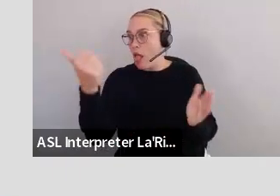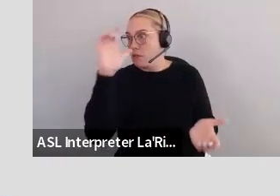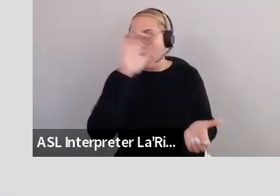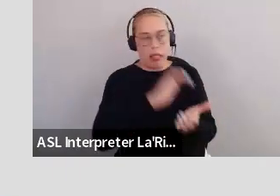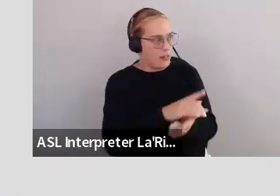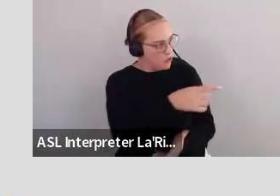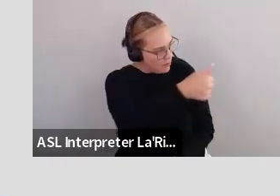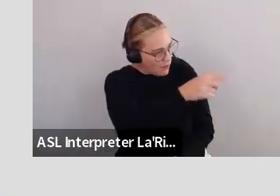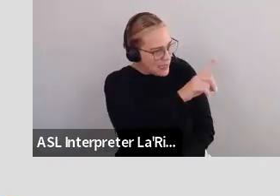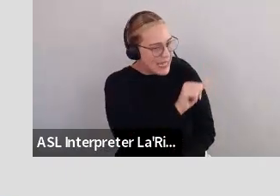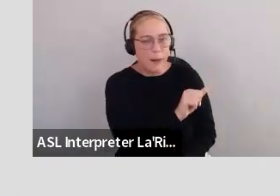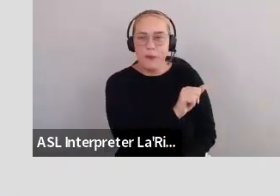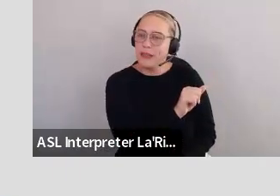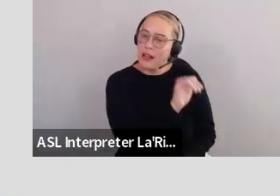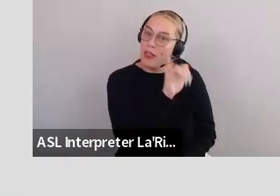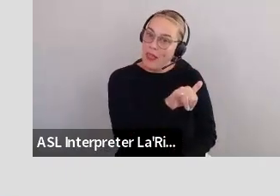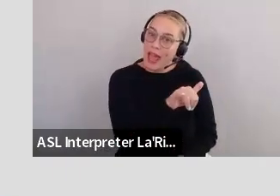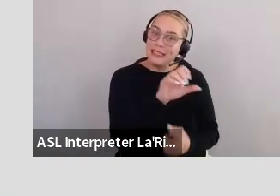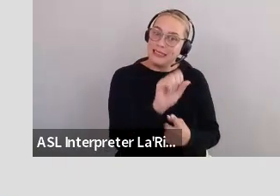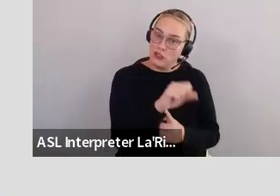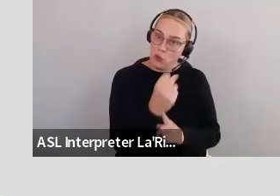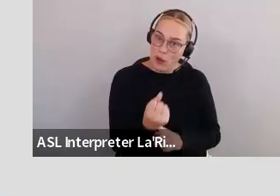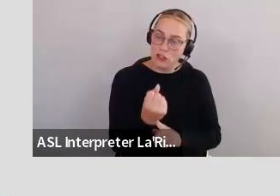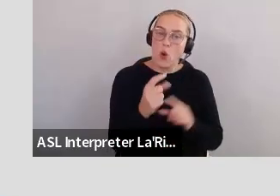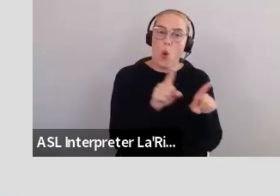who don't have the disability but are being discriminated against because